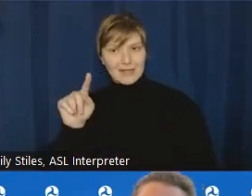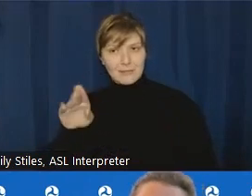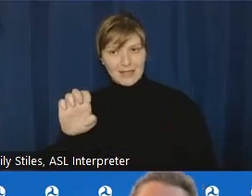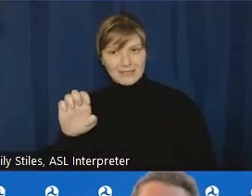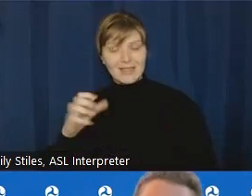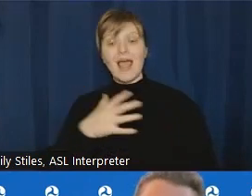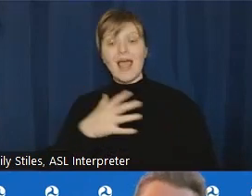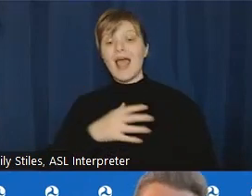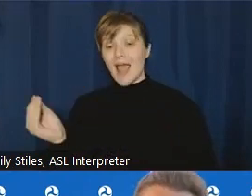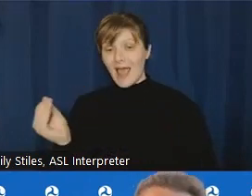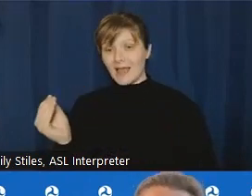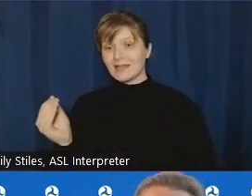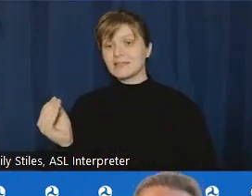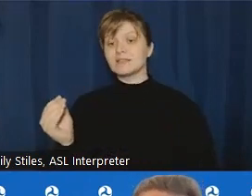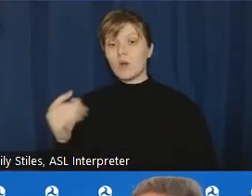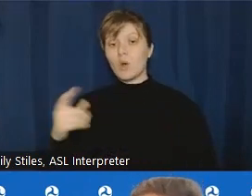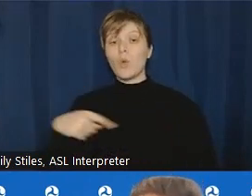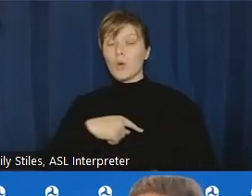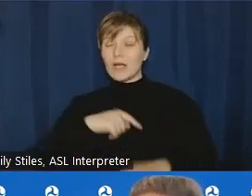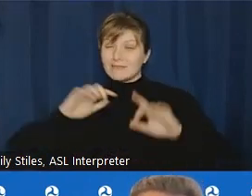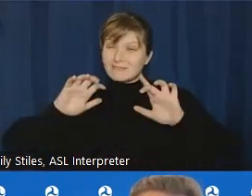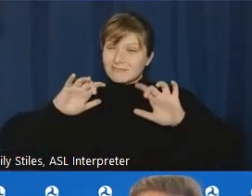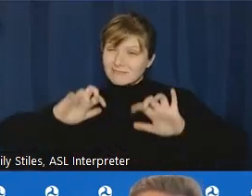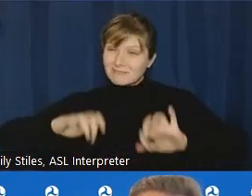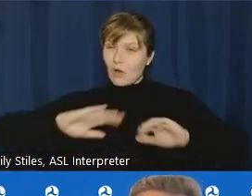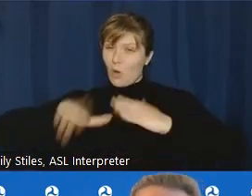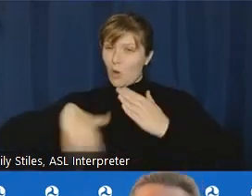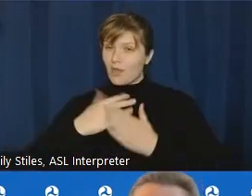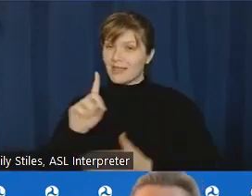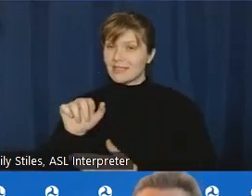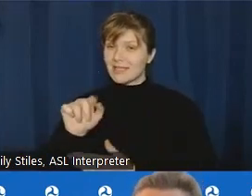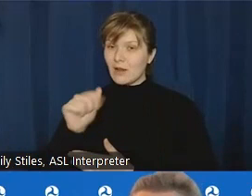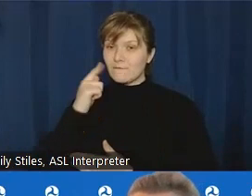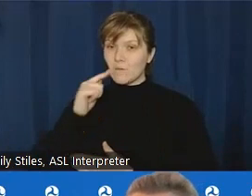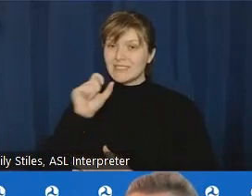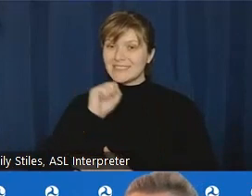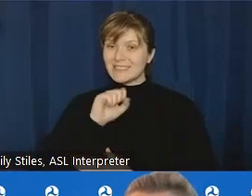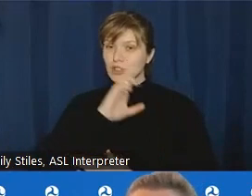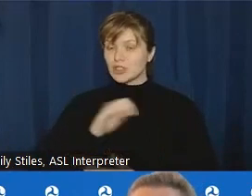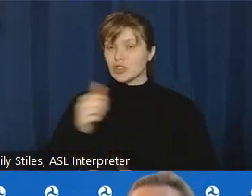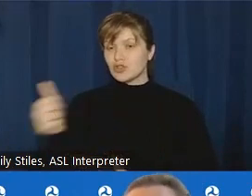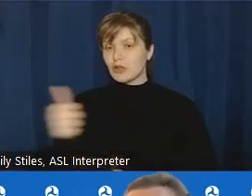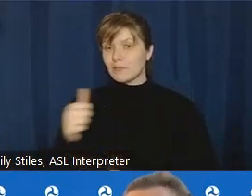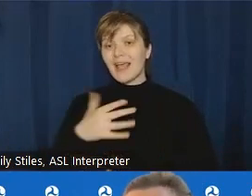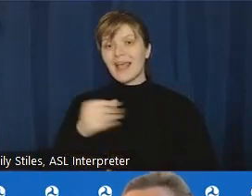in all of the data for senior transportation and our older adult transportation. Also,